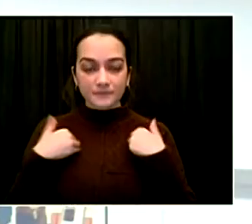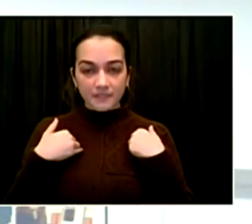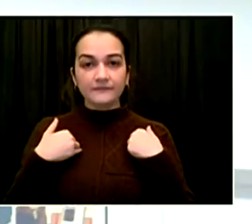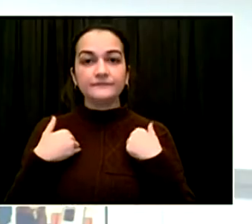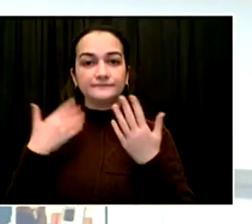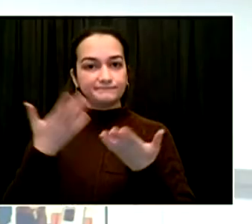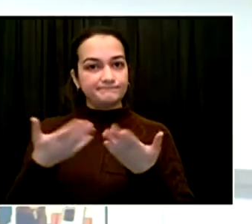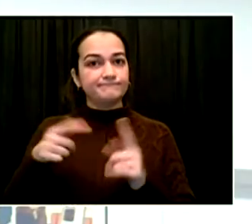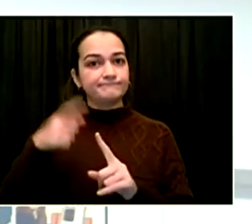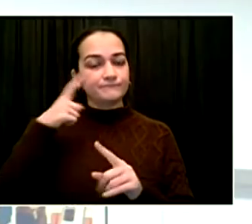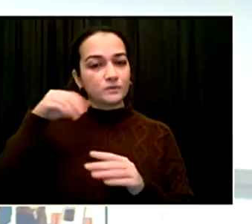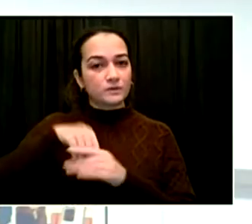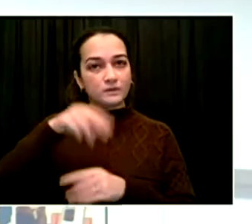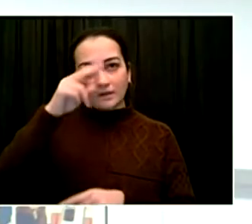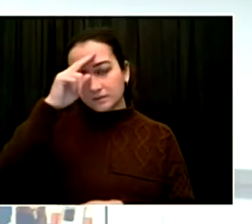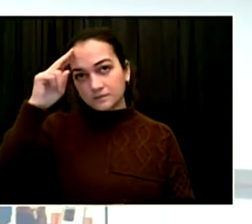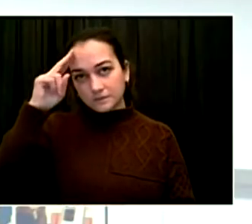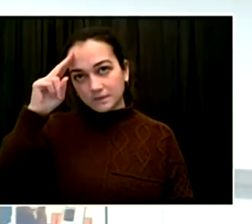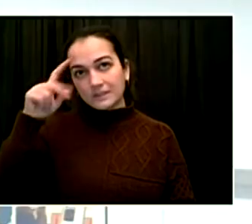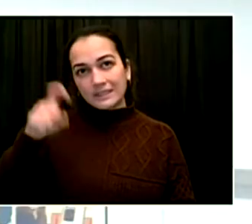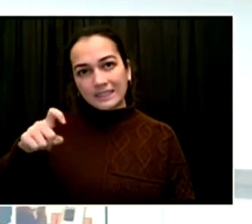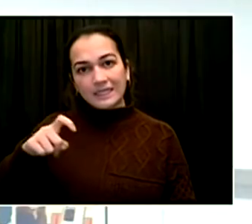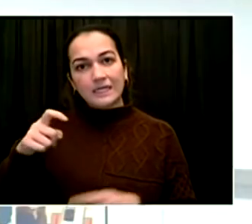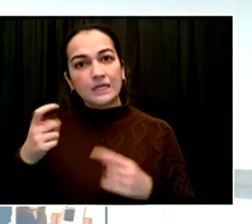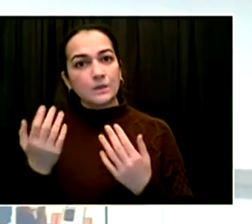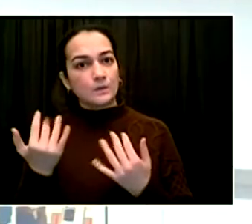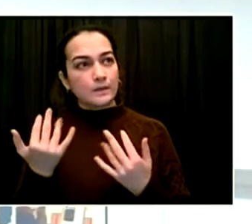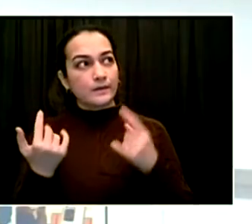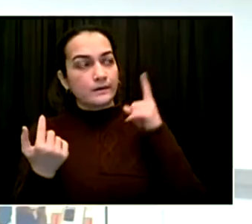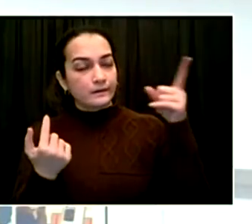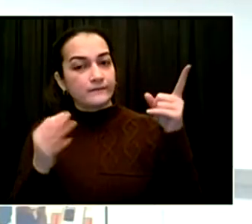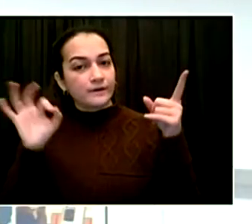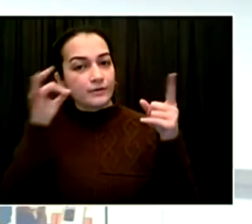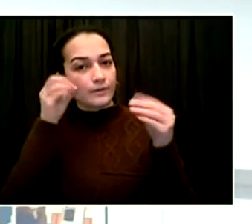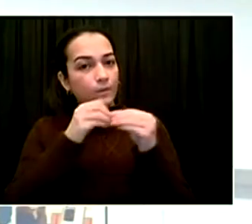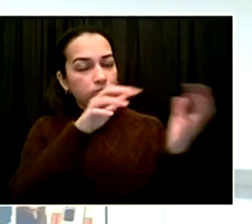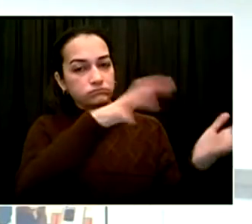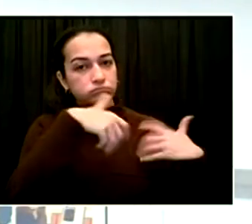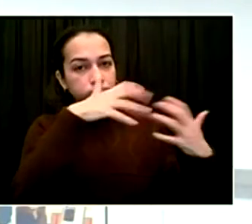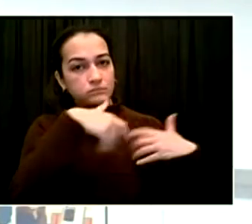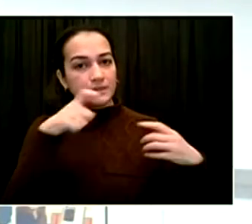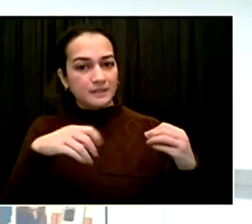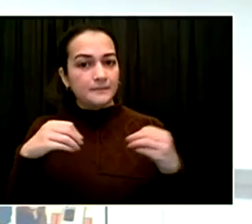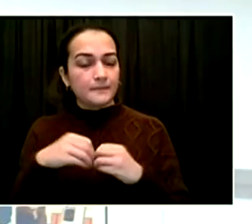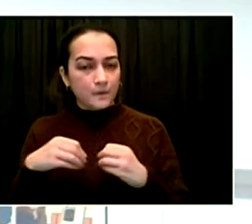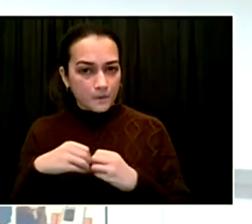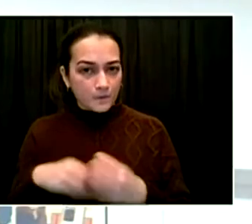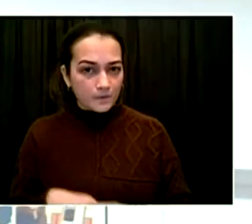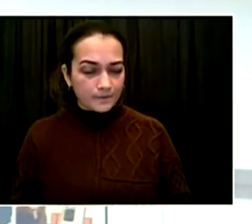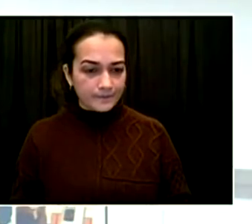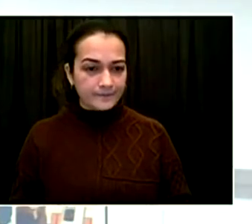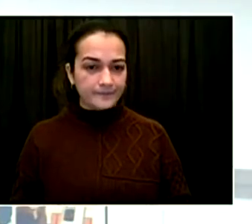IS ONEMONT CLONAL ANTIBODY TREATMENT, WHICH IS WHAT THE MAJOR AND I MENTIONED AND